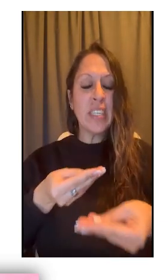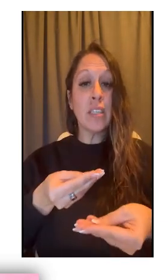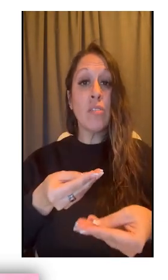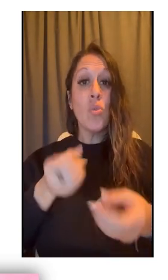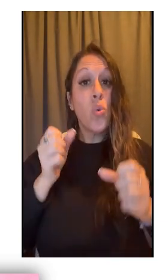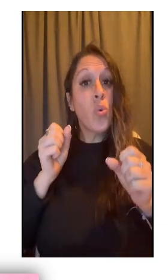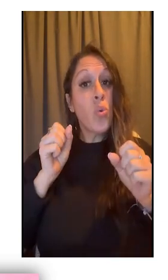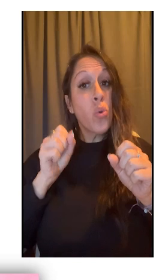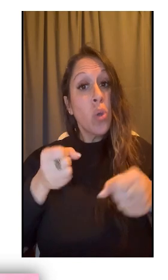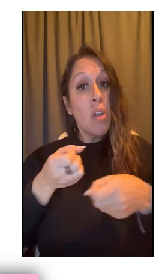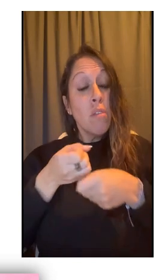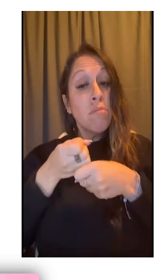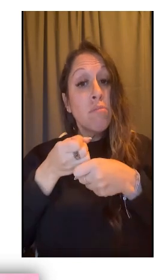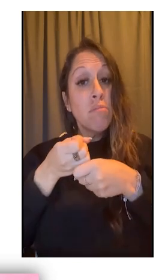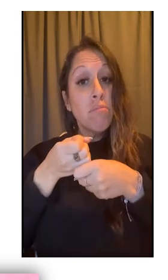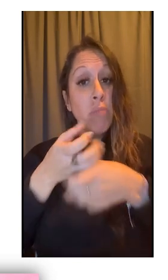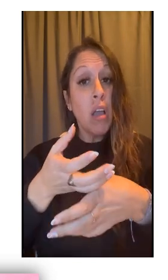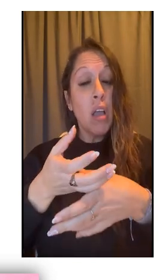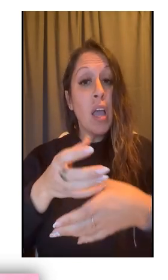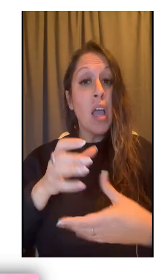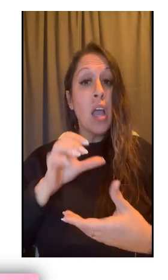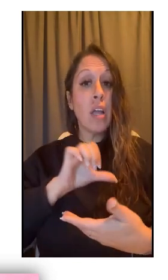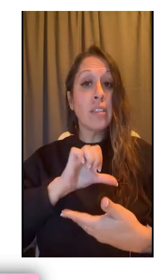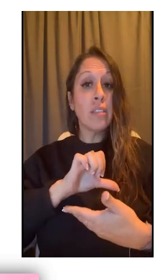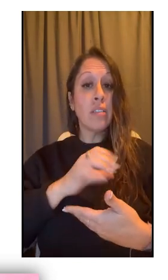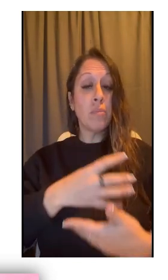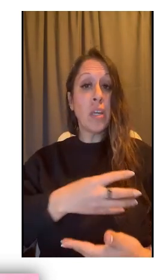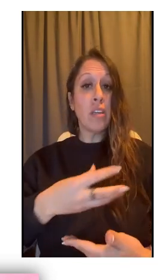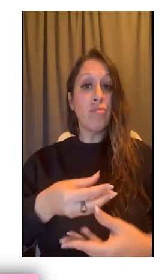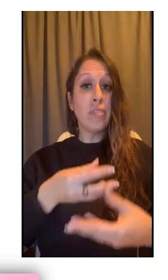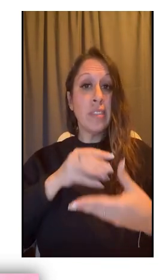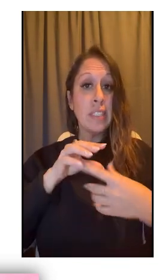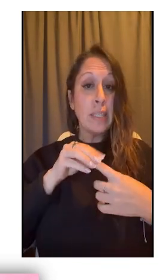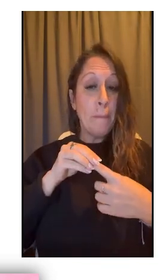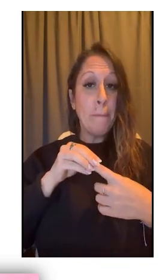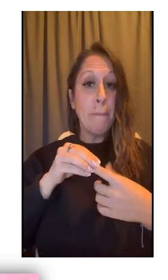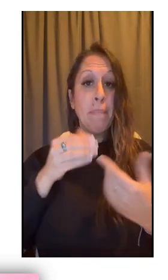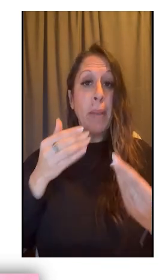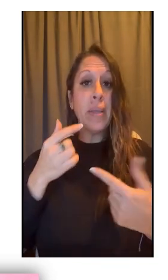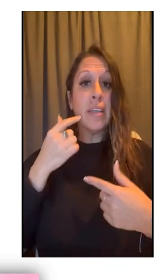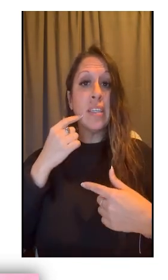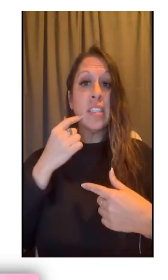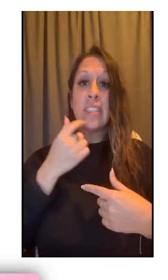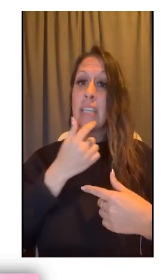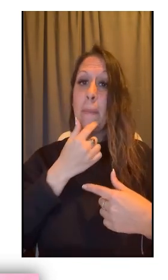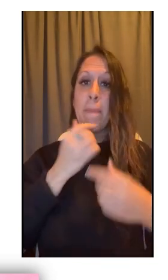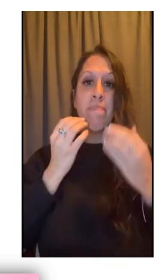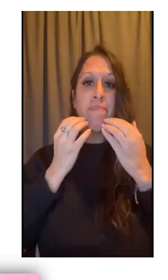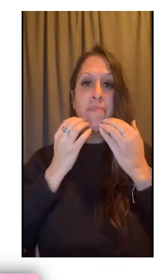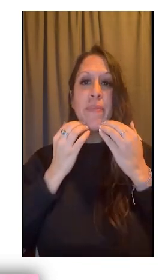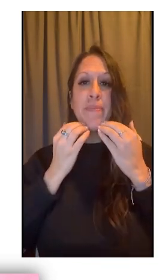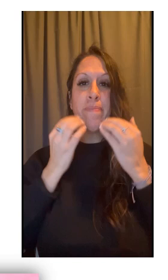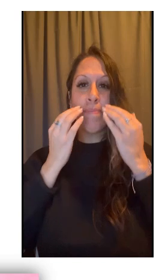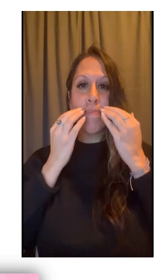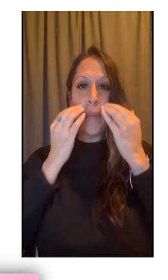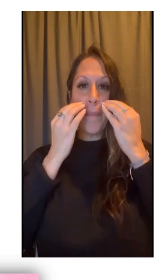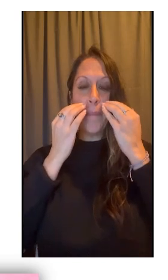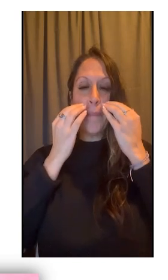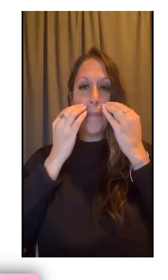and in the future could impact gum recession and probably are the cause of those cute little dimples because of the lack of evidence